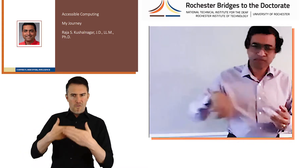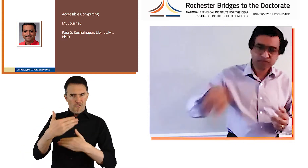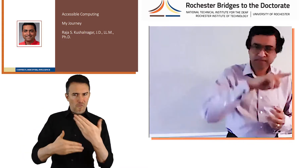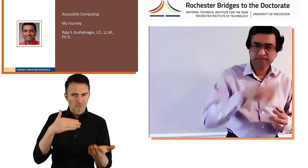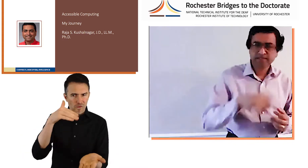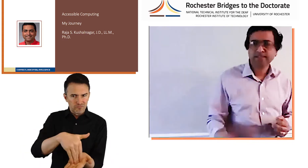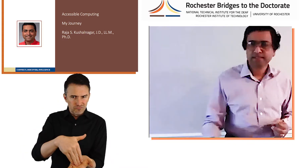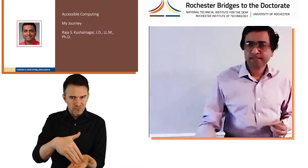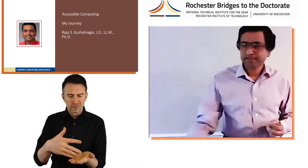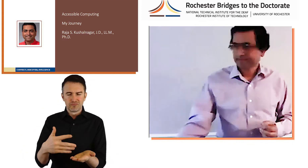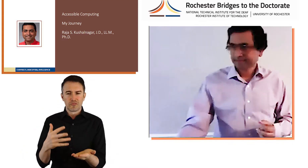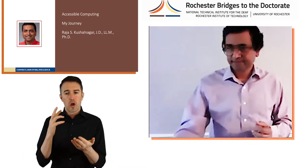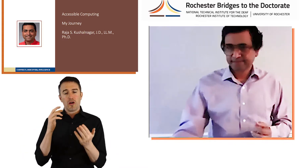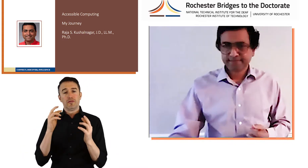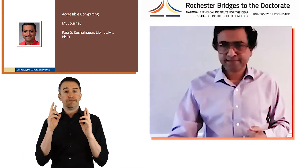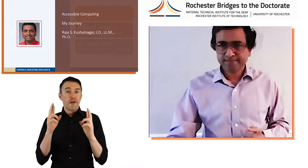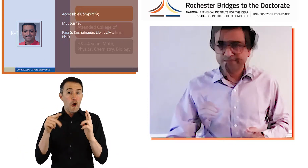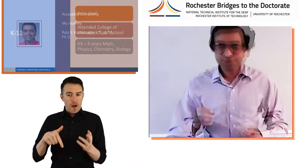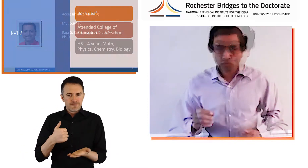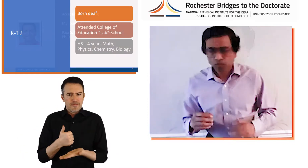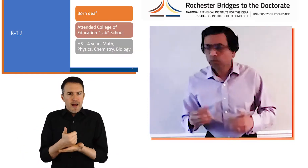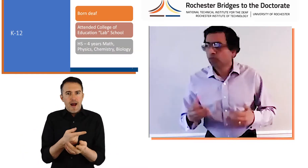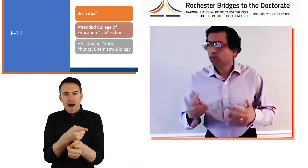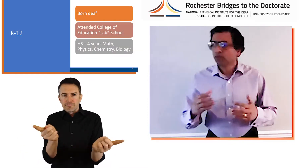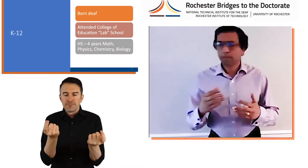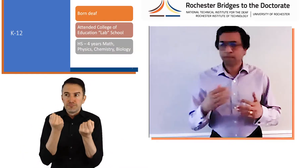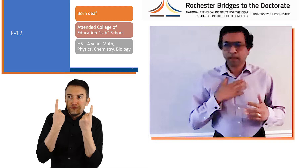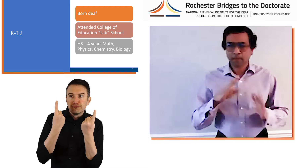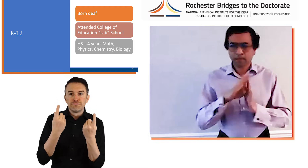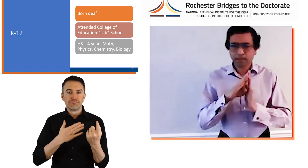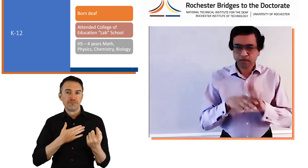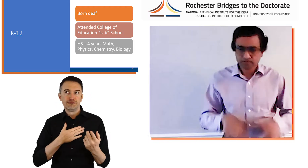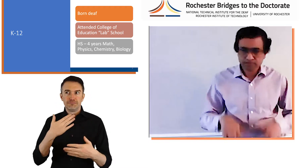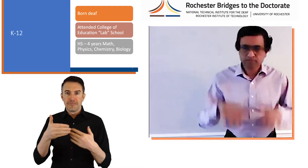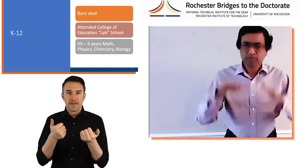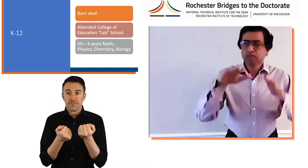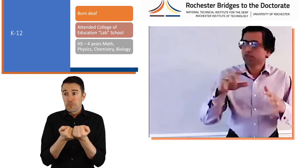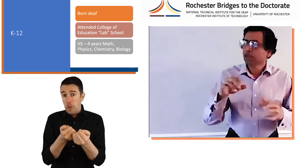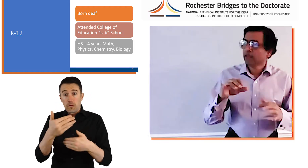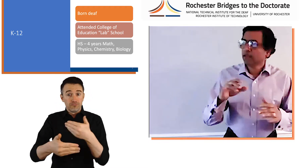and then I'll talk about my current research. OK, so, I'll talk about my background growing up.